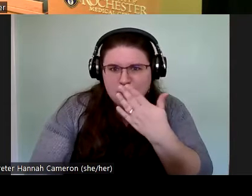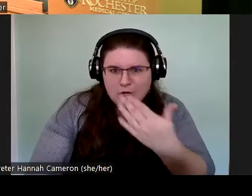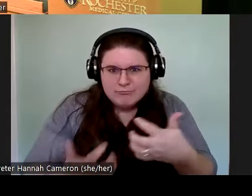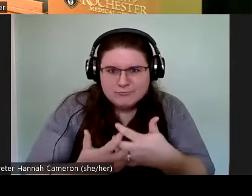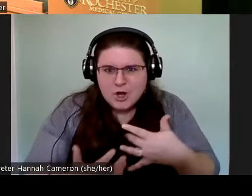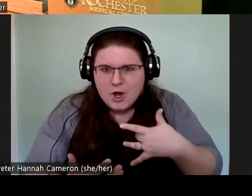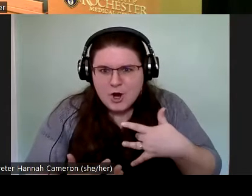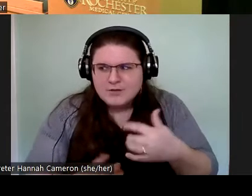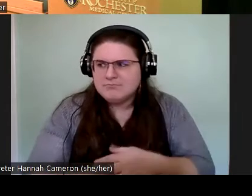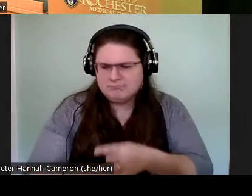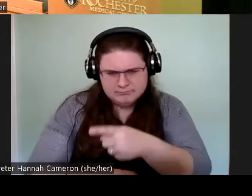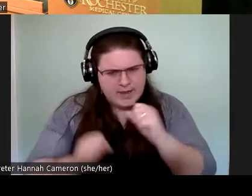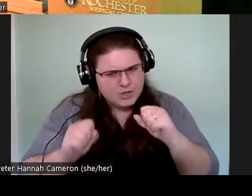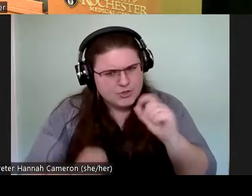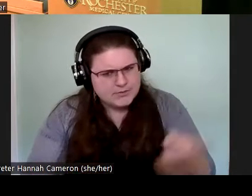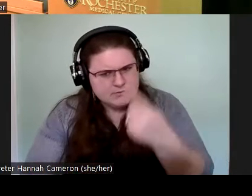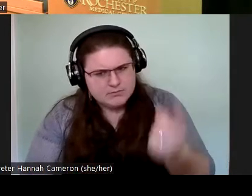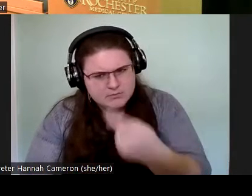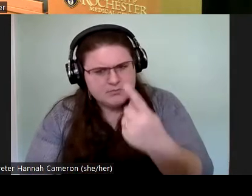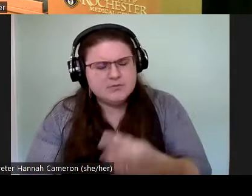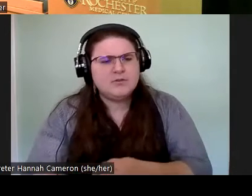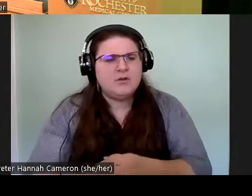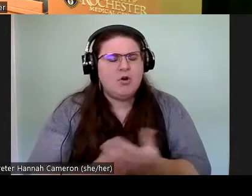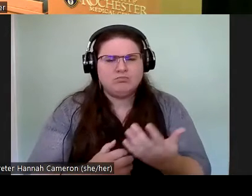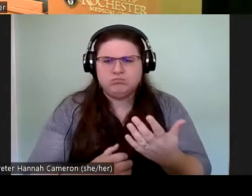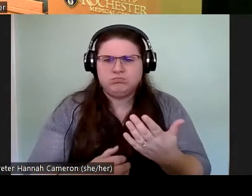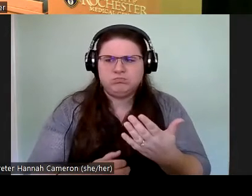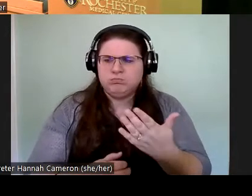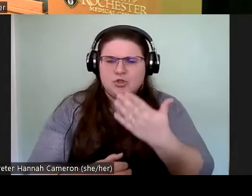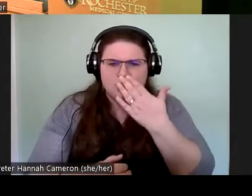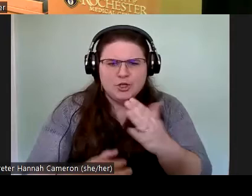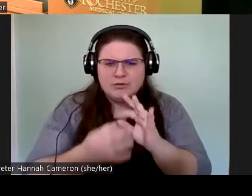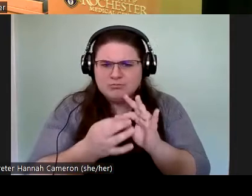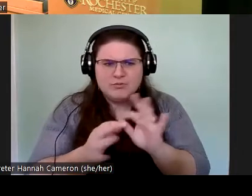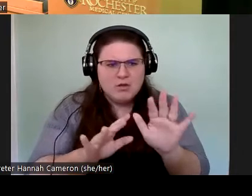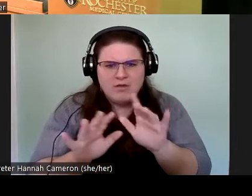he exercised every day and he did live a very long life and I really believe if my mother had not